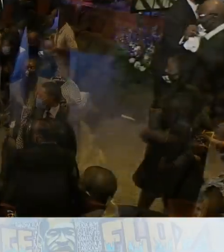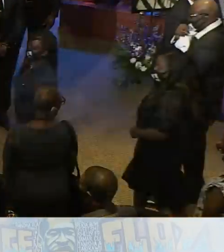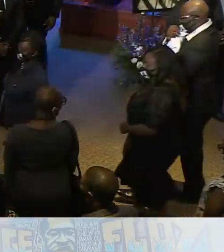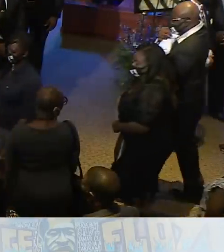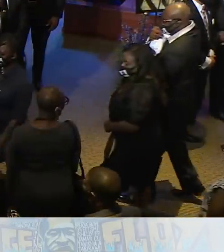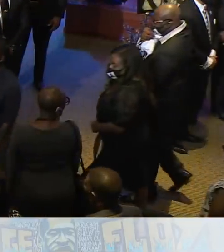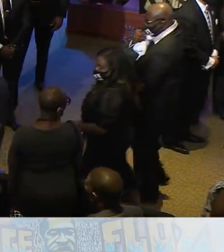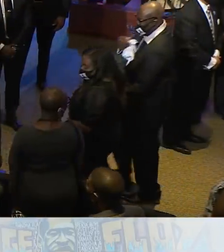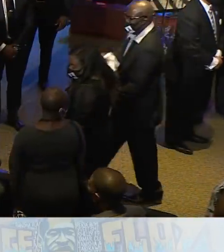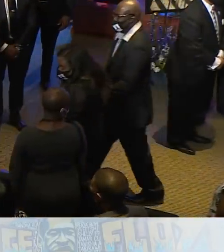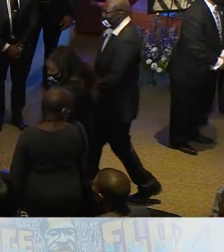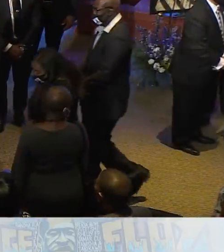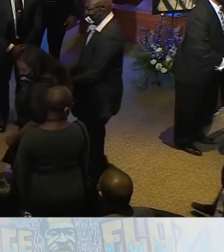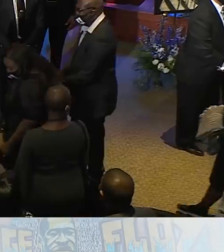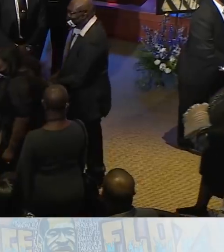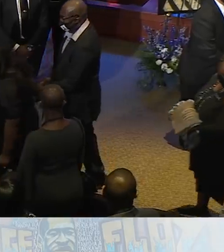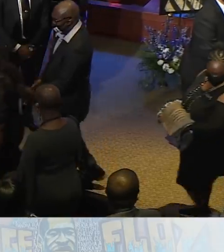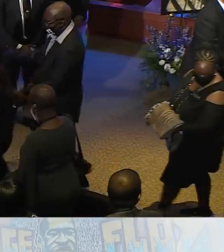PLEASE WE NEED EVERYONE TO